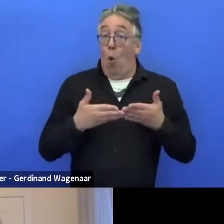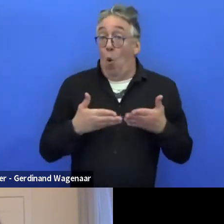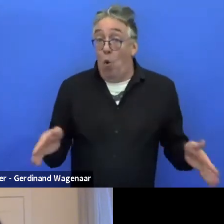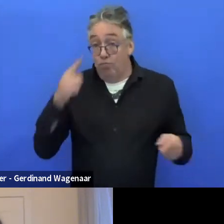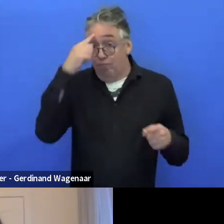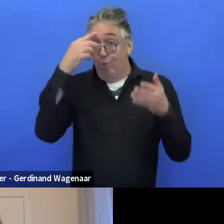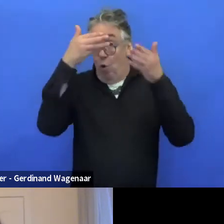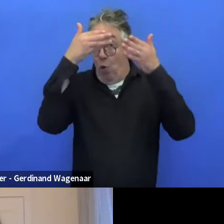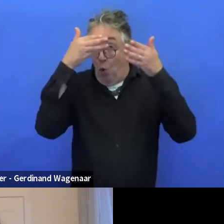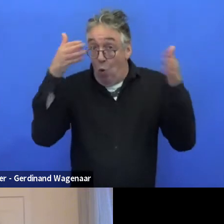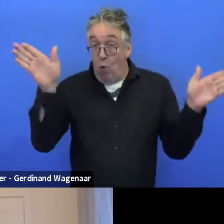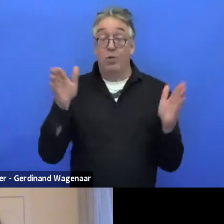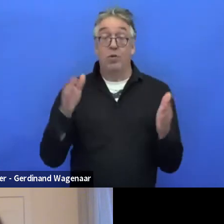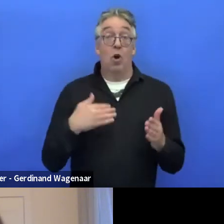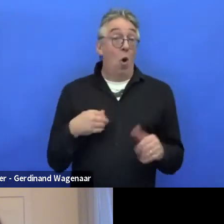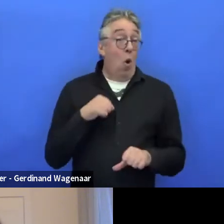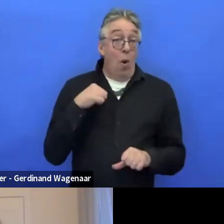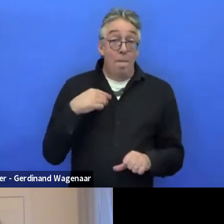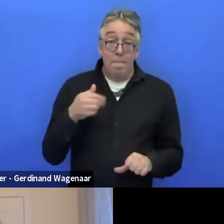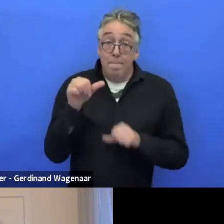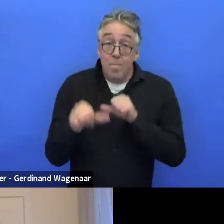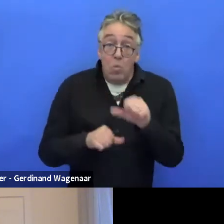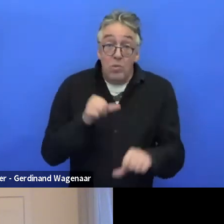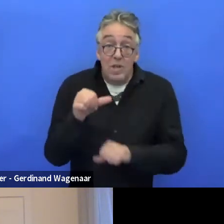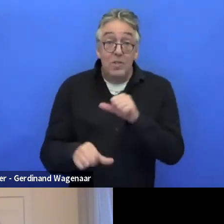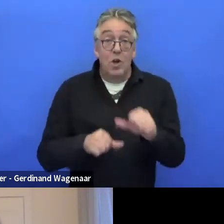and everything available within our mandate to try to help